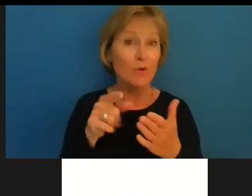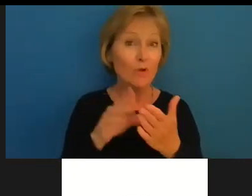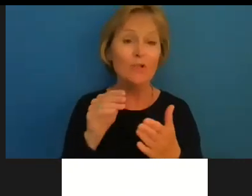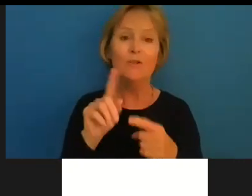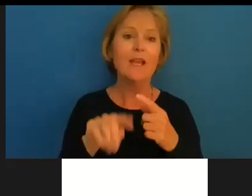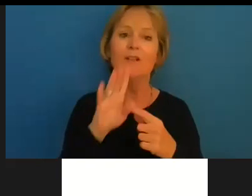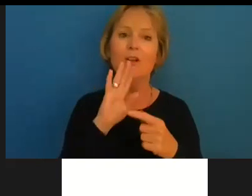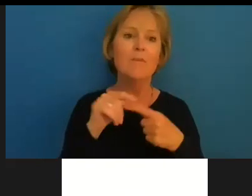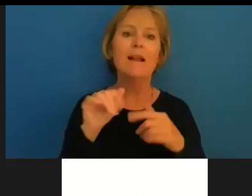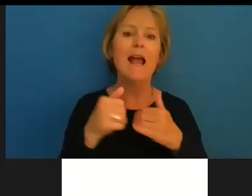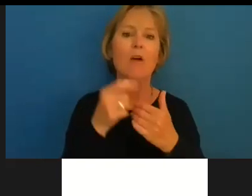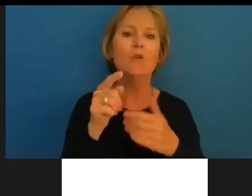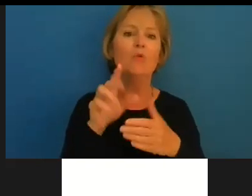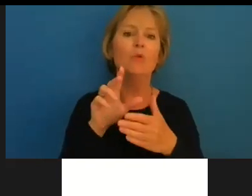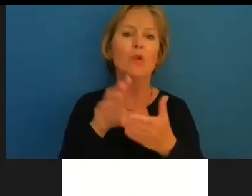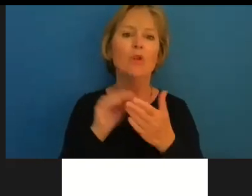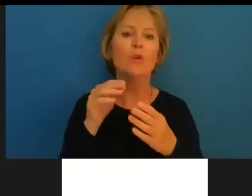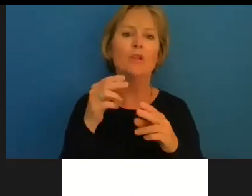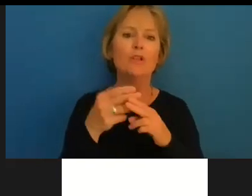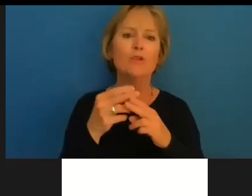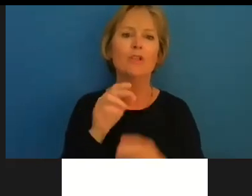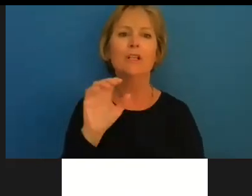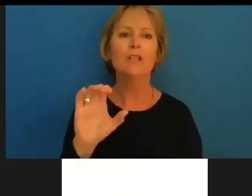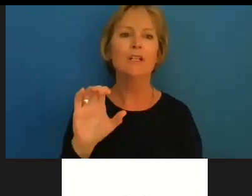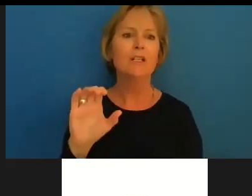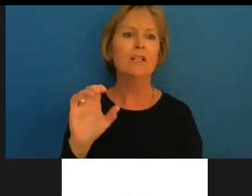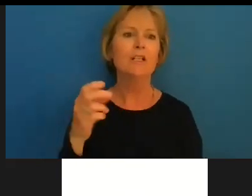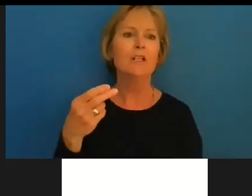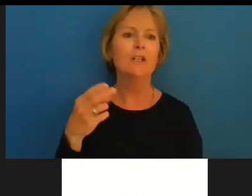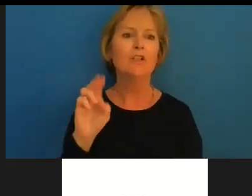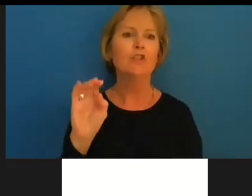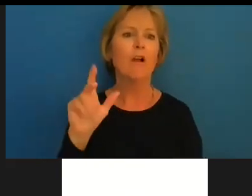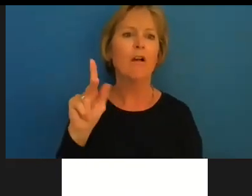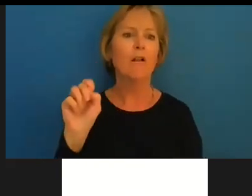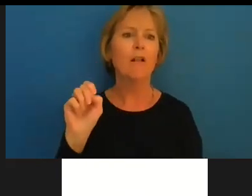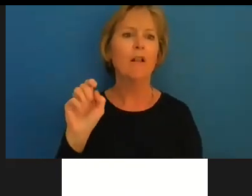how you learned the term "chucklefuck ". Everything else is fair game.